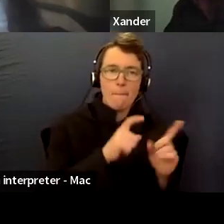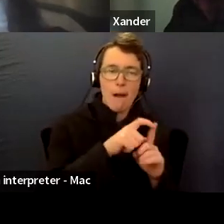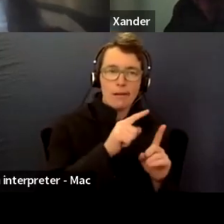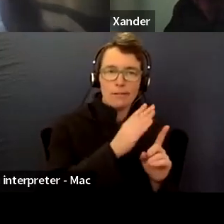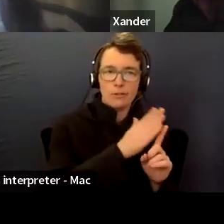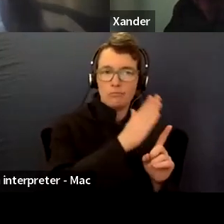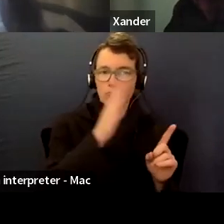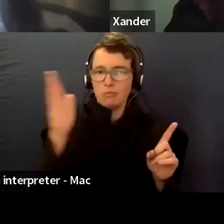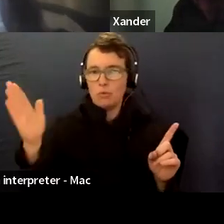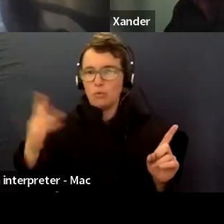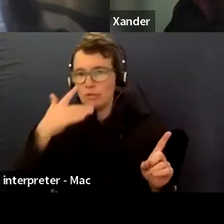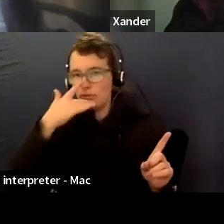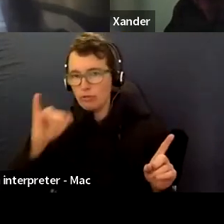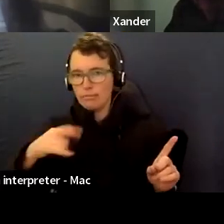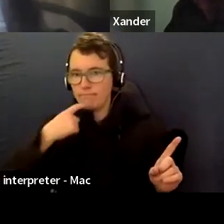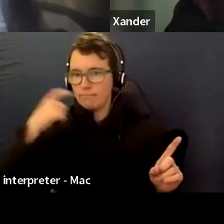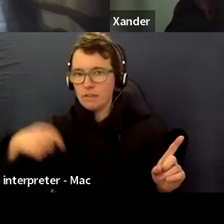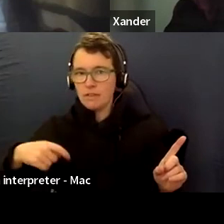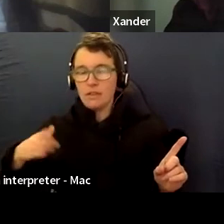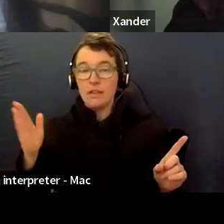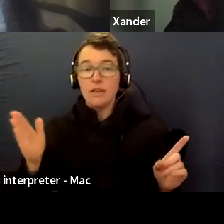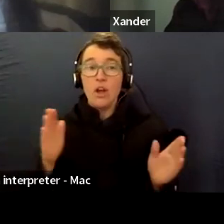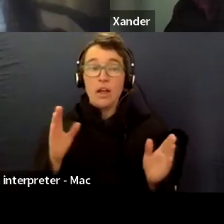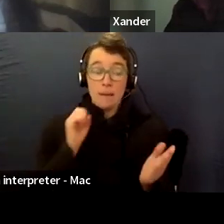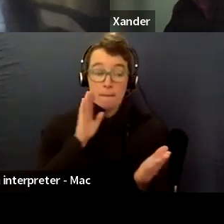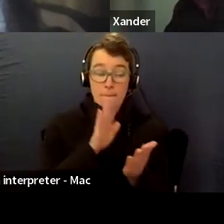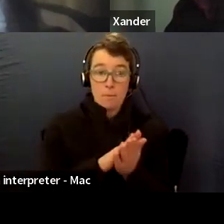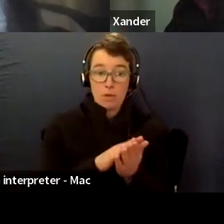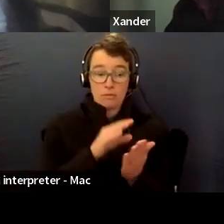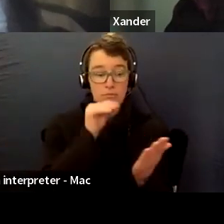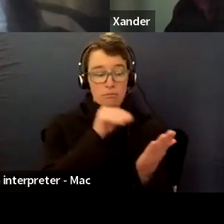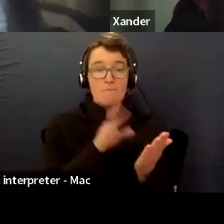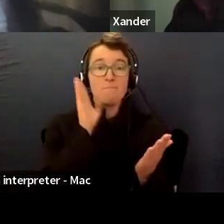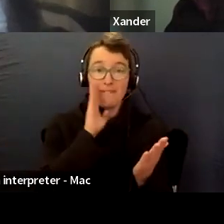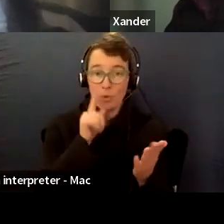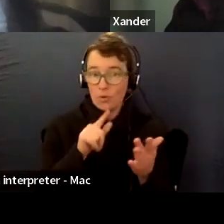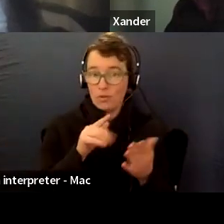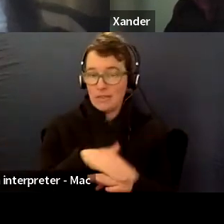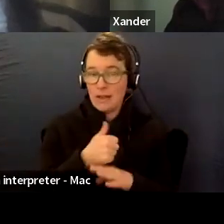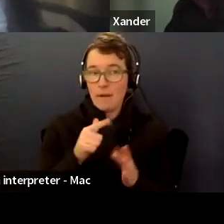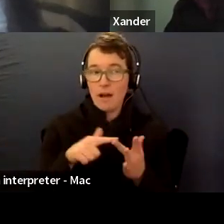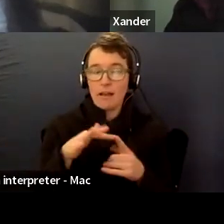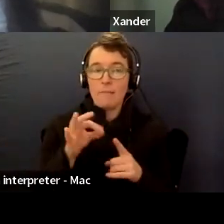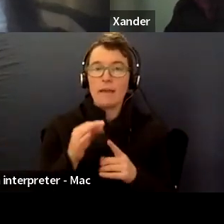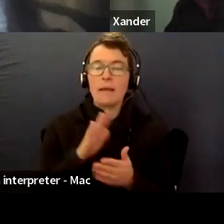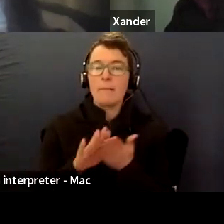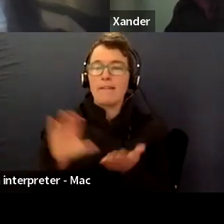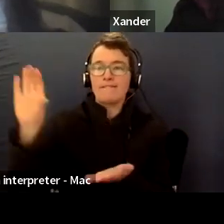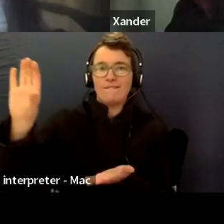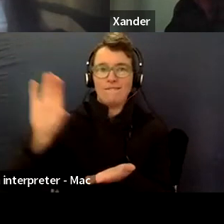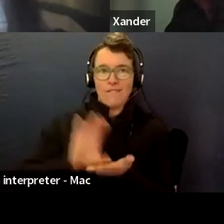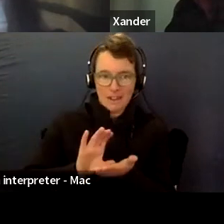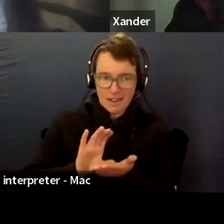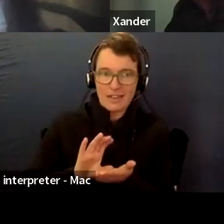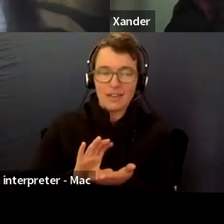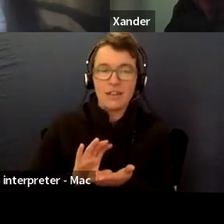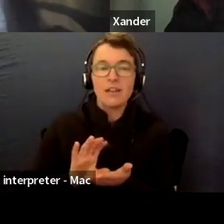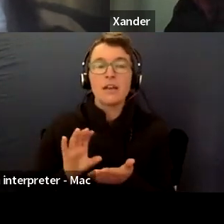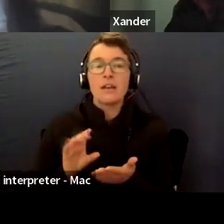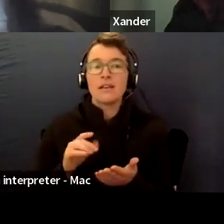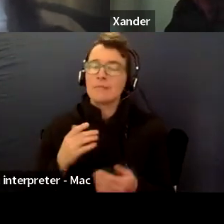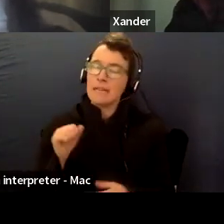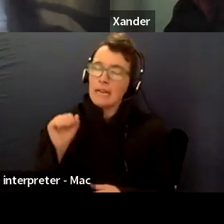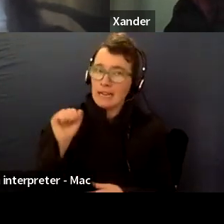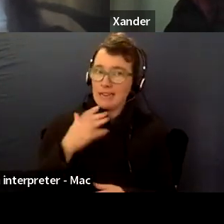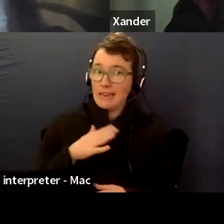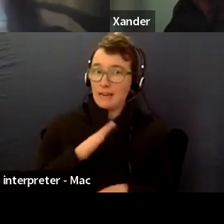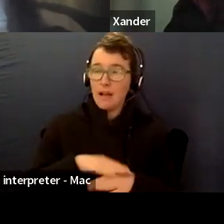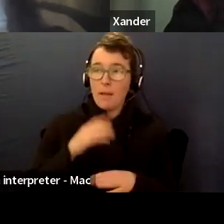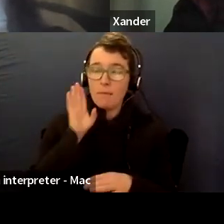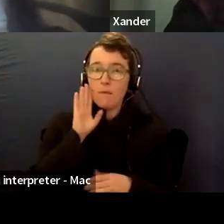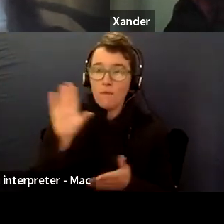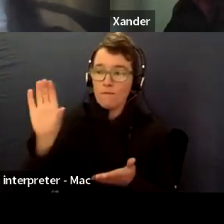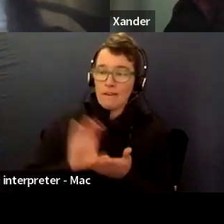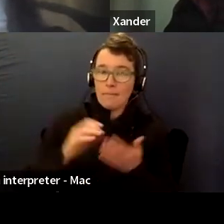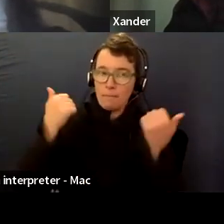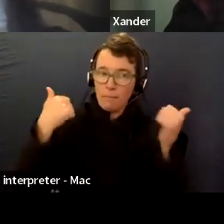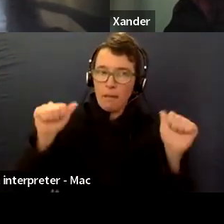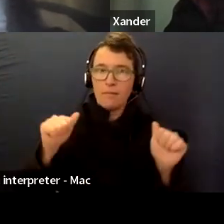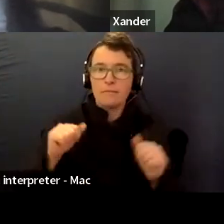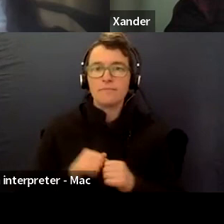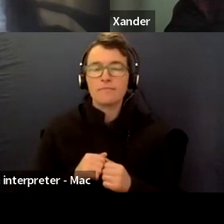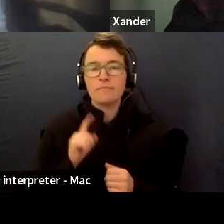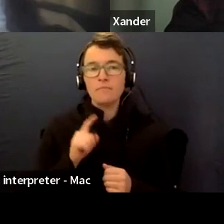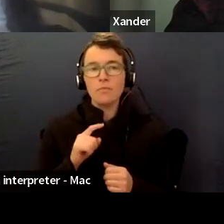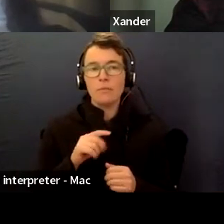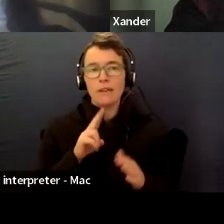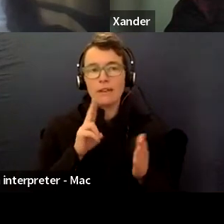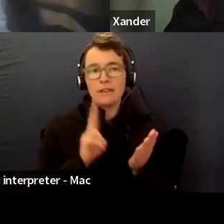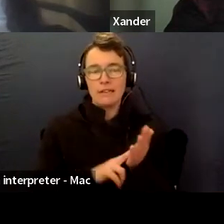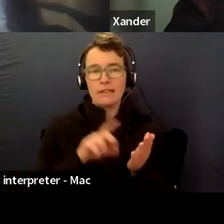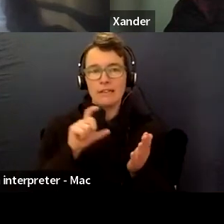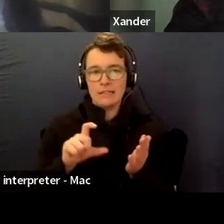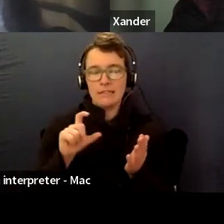And these needs to be tweaked out well and truly before and it is a page in place to ensure funding can start wrong. Of course this will take time and diagnosis does help, but the national position of data is,